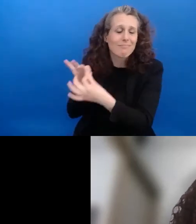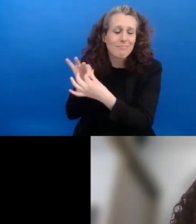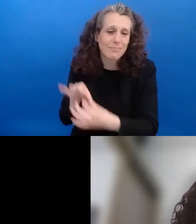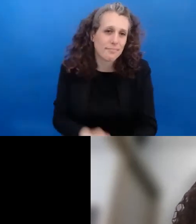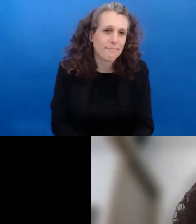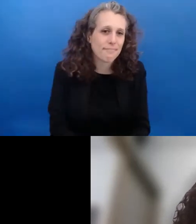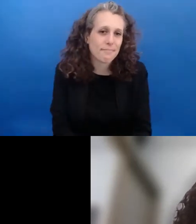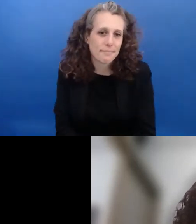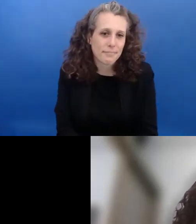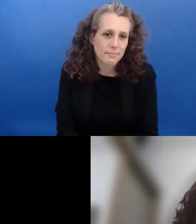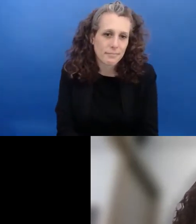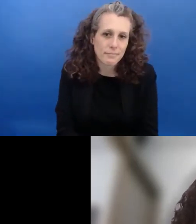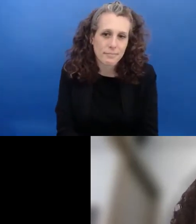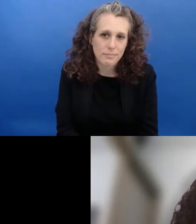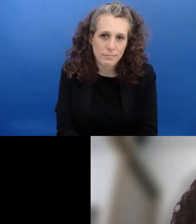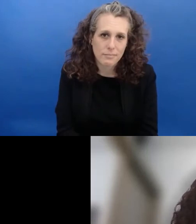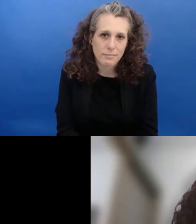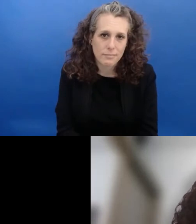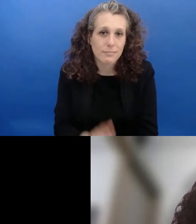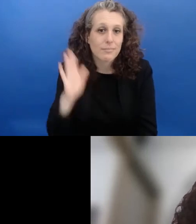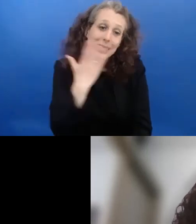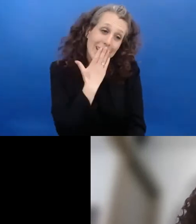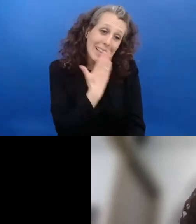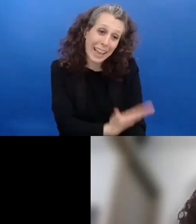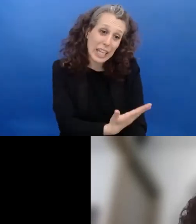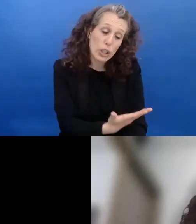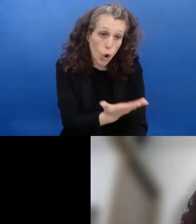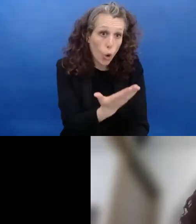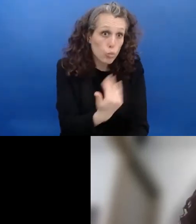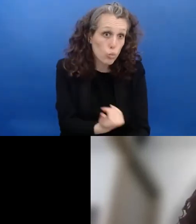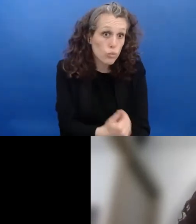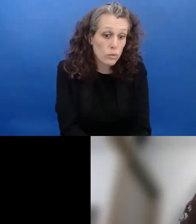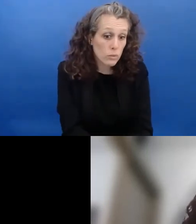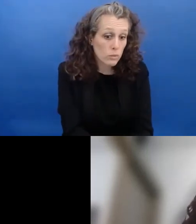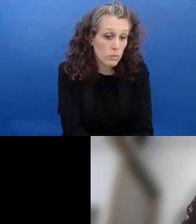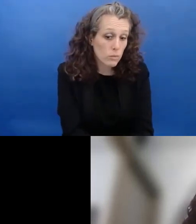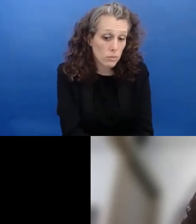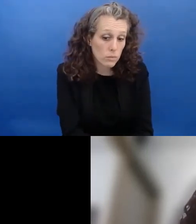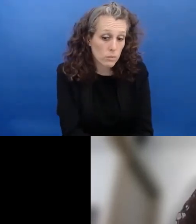and with regard thank you yeah go ahead yeah if we just don't want to comment on